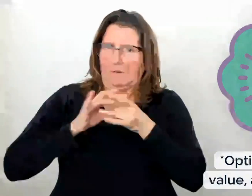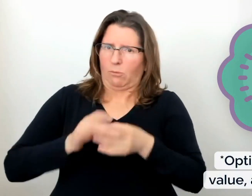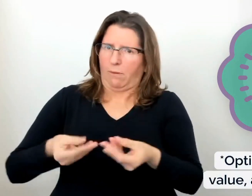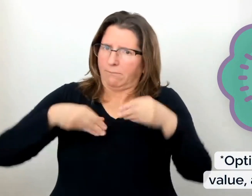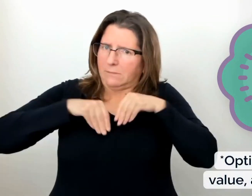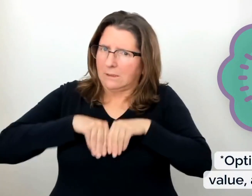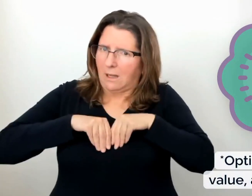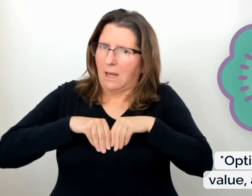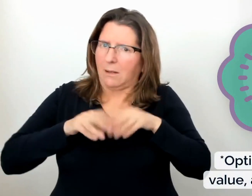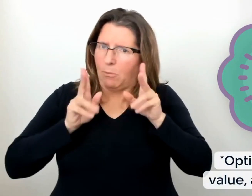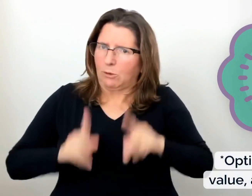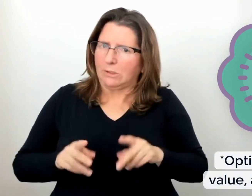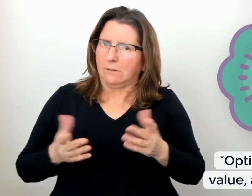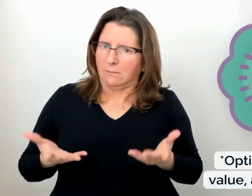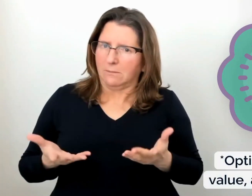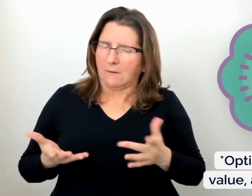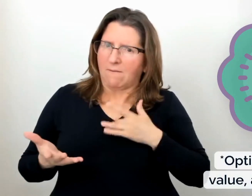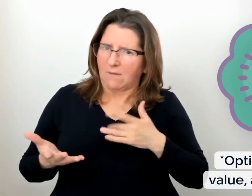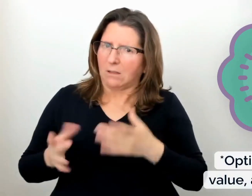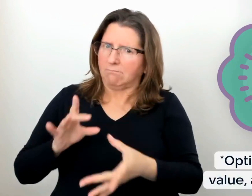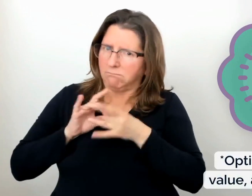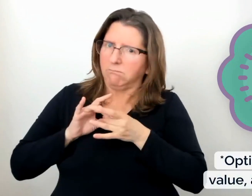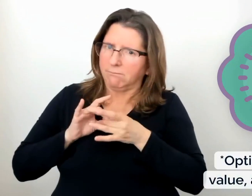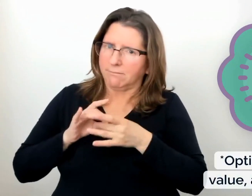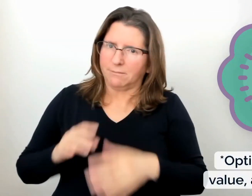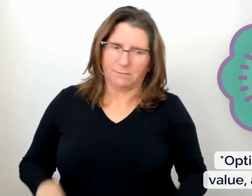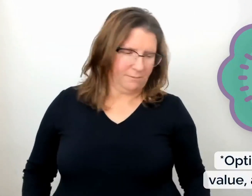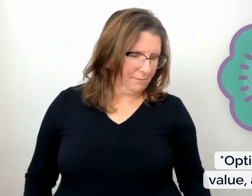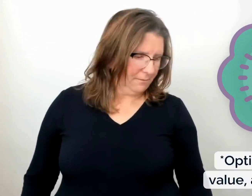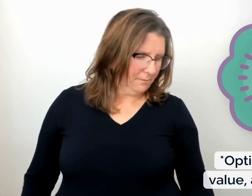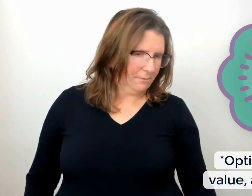in order to increase their motivation. How does it connect to their lives?